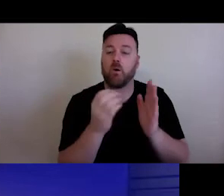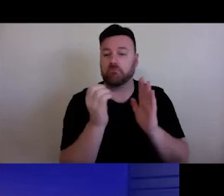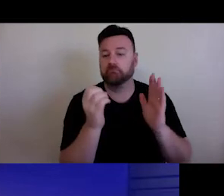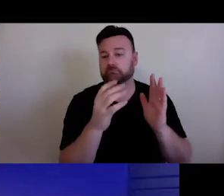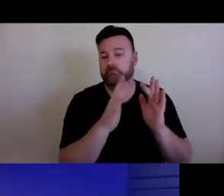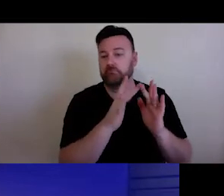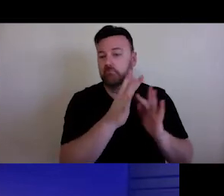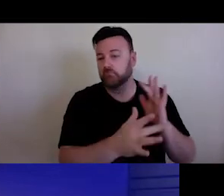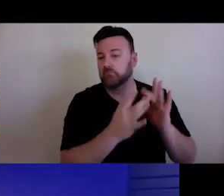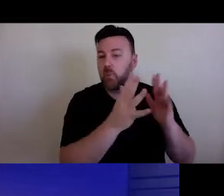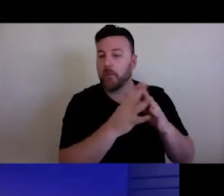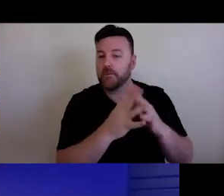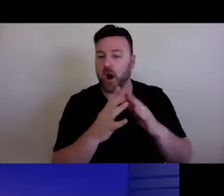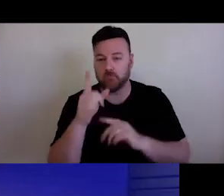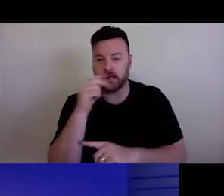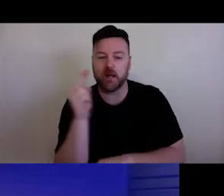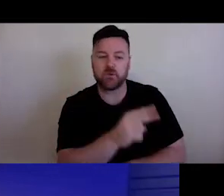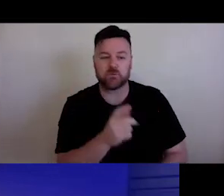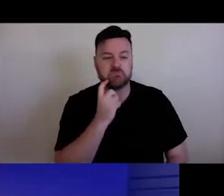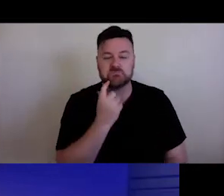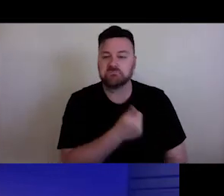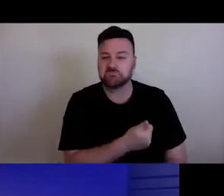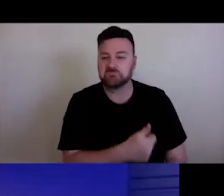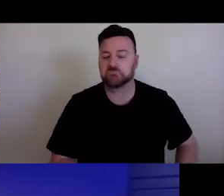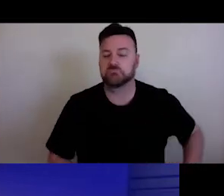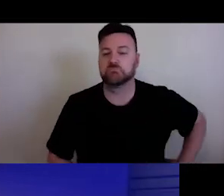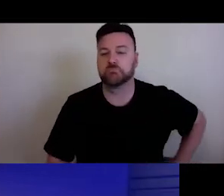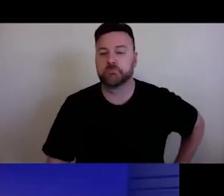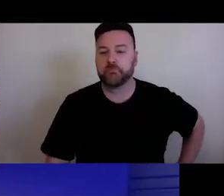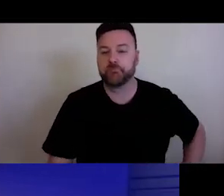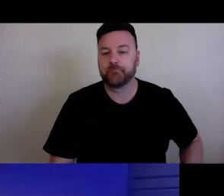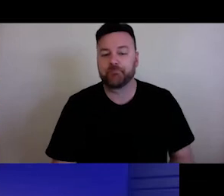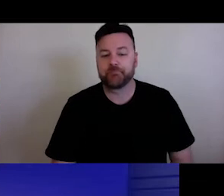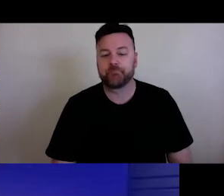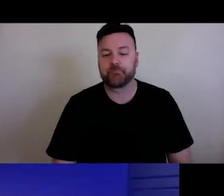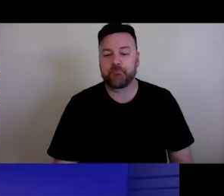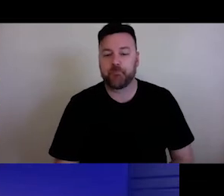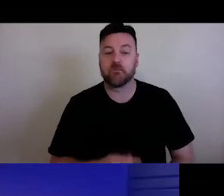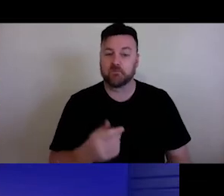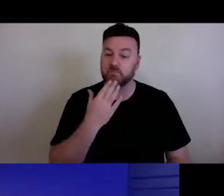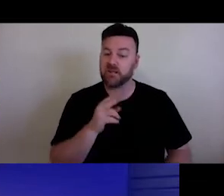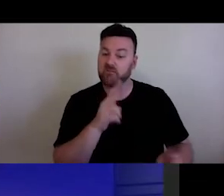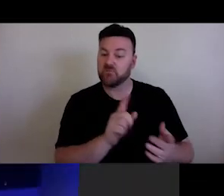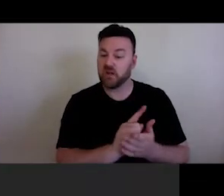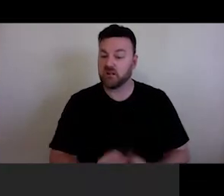free and got all the information we'll be talking about today and a little bit more. Make sure you check that one out. >> But you might be